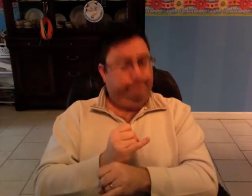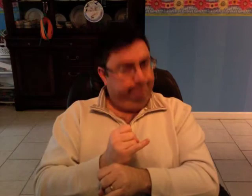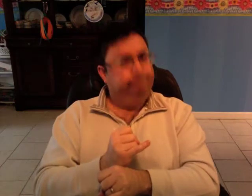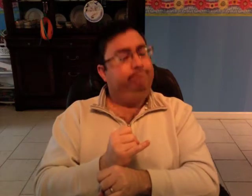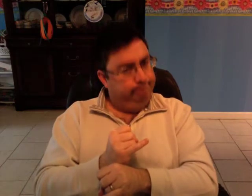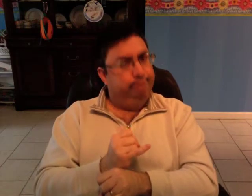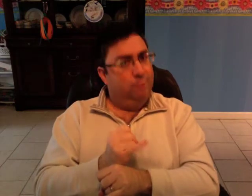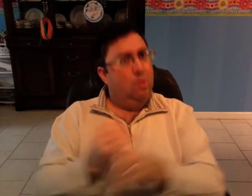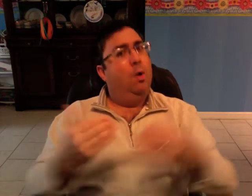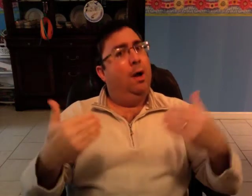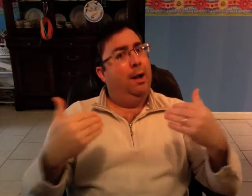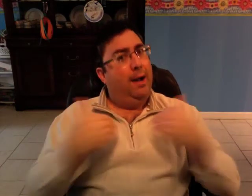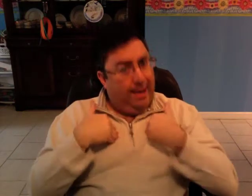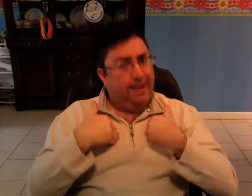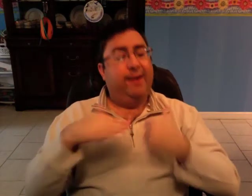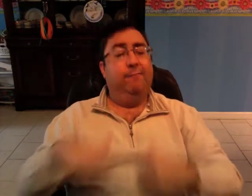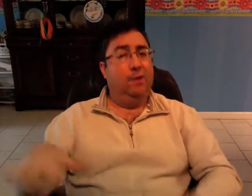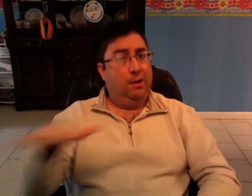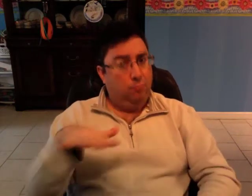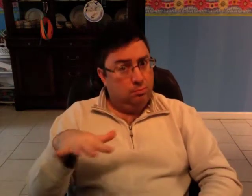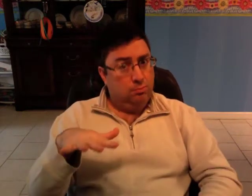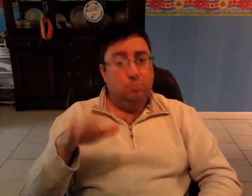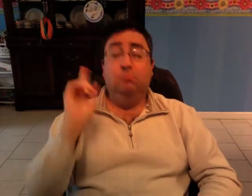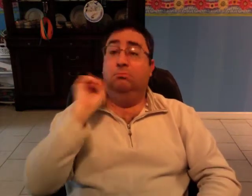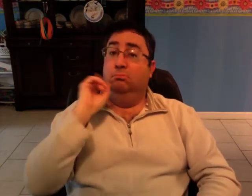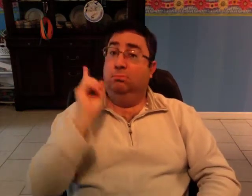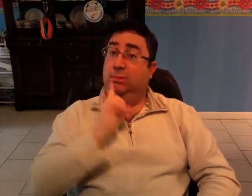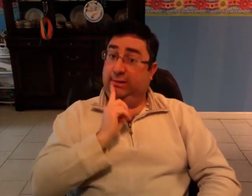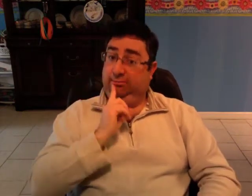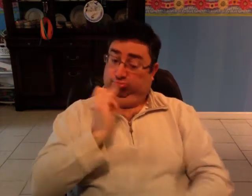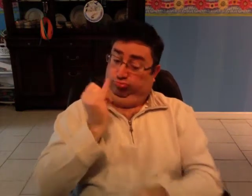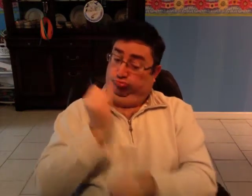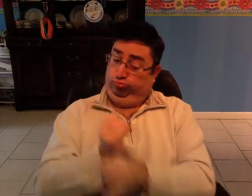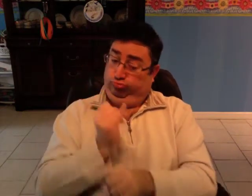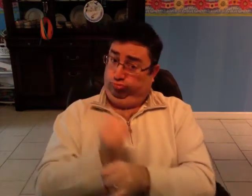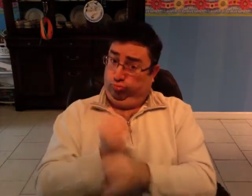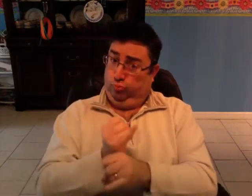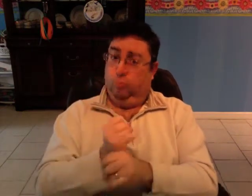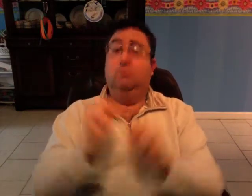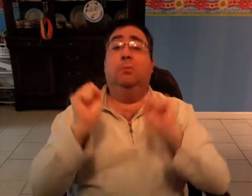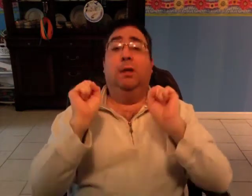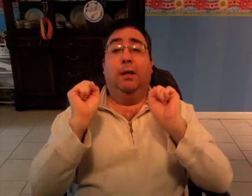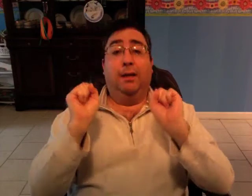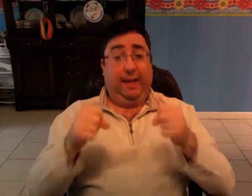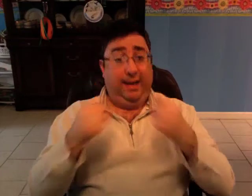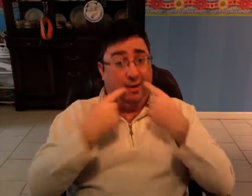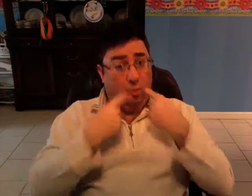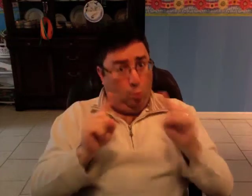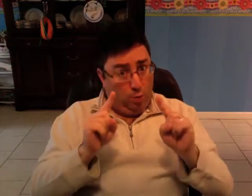We have those. Deaf schools CAN work,